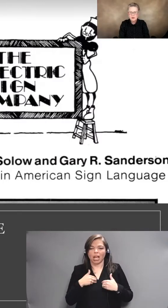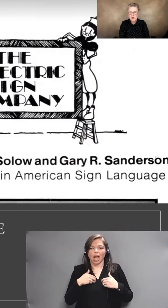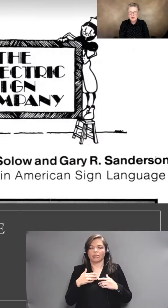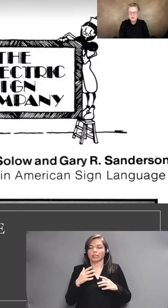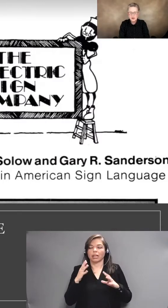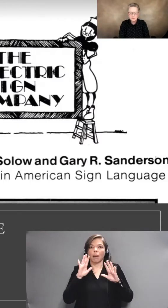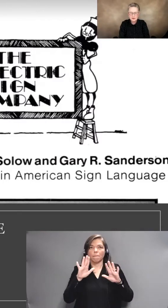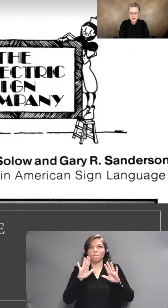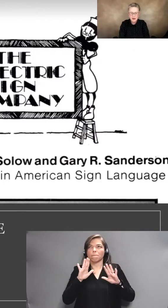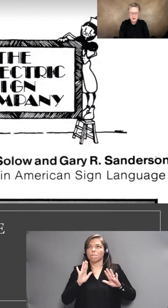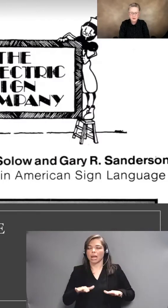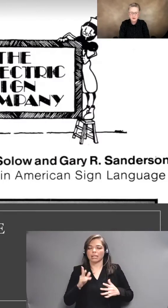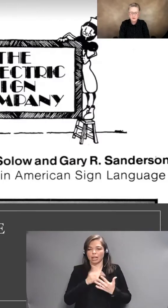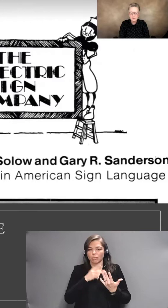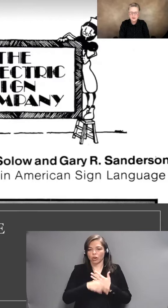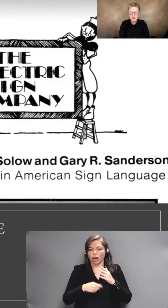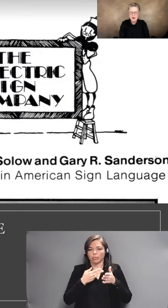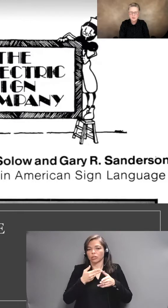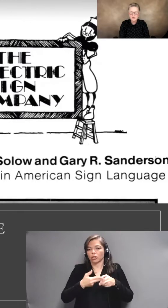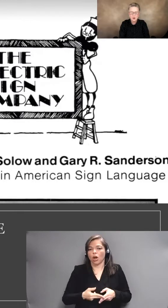called the Electric Sign Company and they would sign and perform